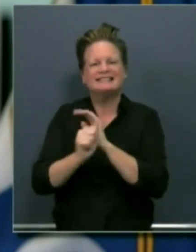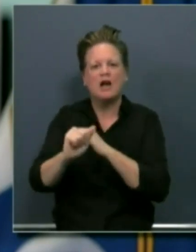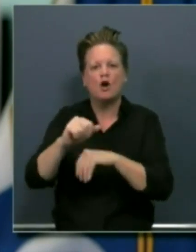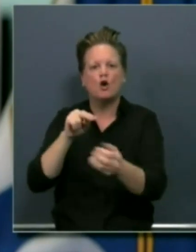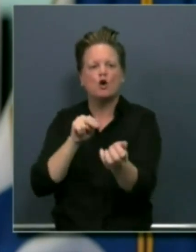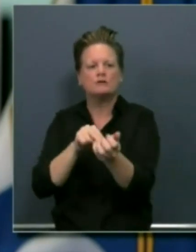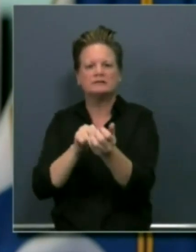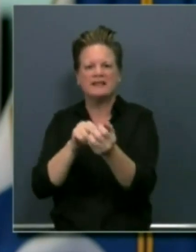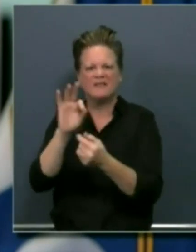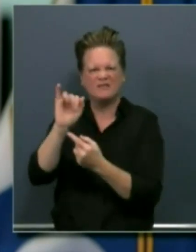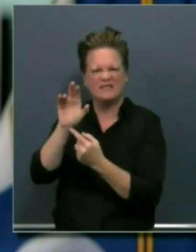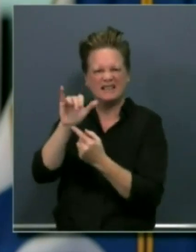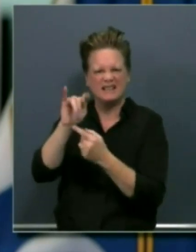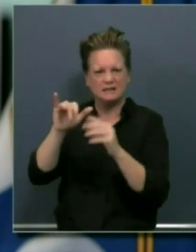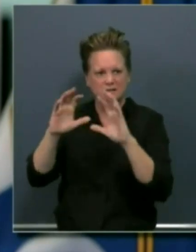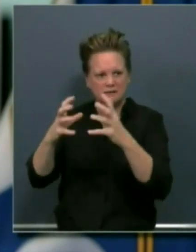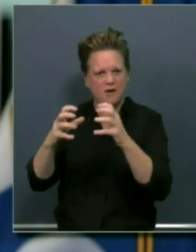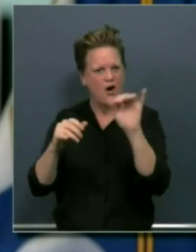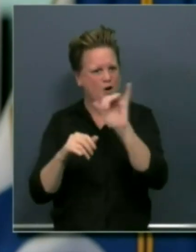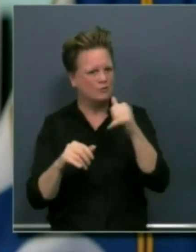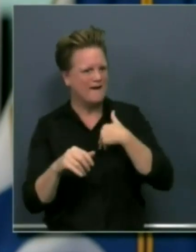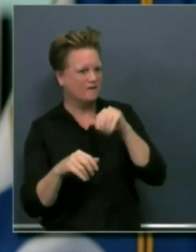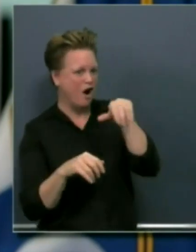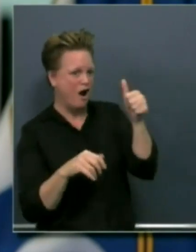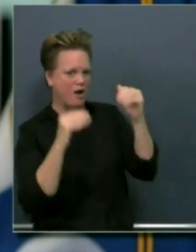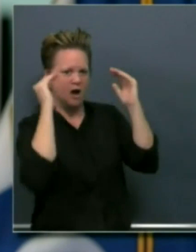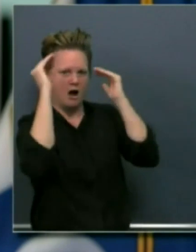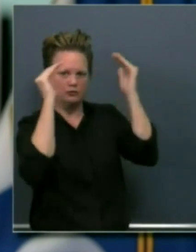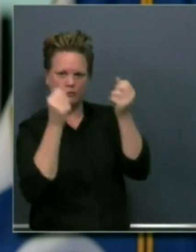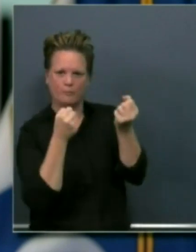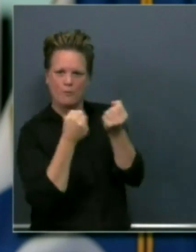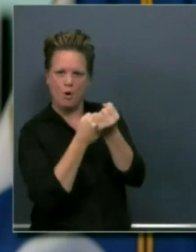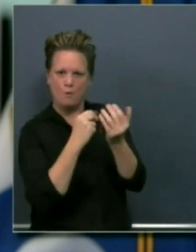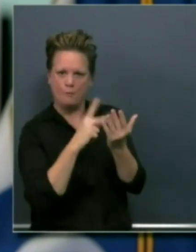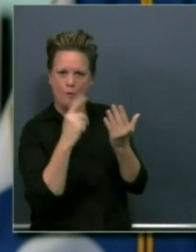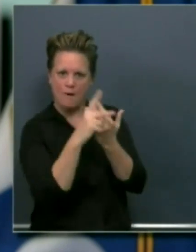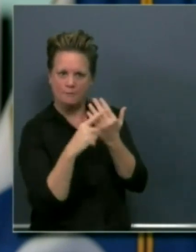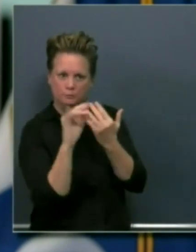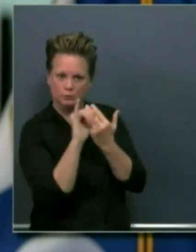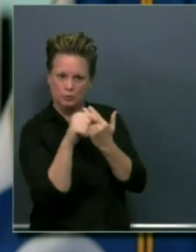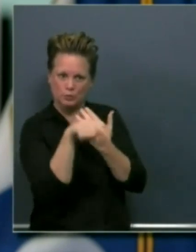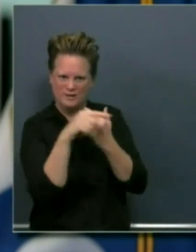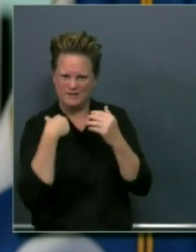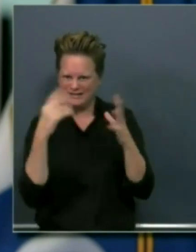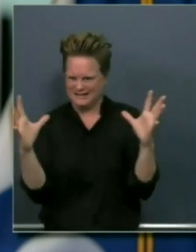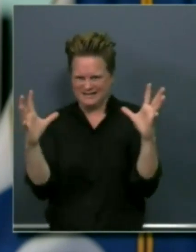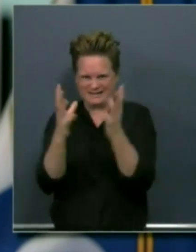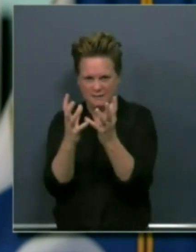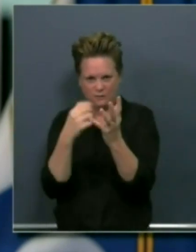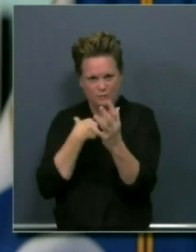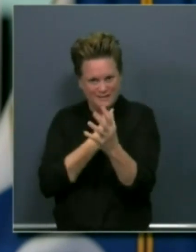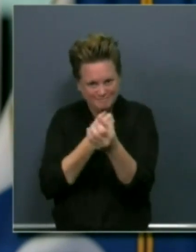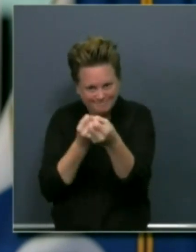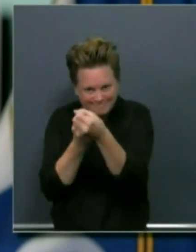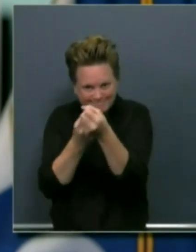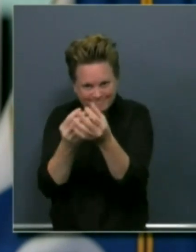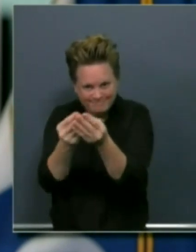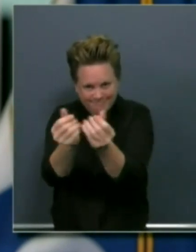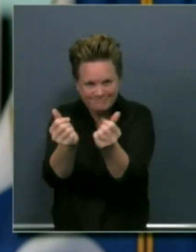WHEN WE HAVE TALKED A LOT ABOUT SNIFFS AND SKILLED NURSING FACILITIES AND GETTING PP AND MORE TESTING IT'S ALSO INCUMBENT UPON ALL OF US TO